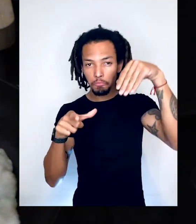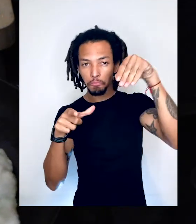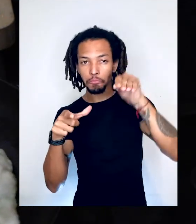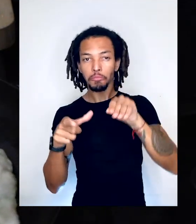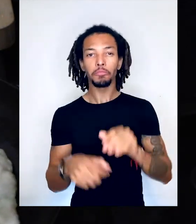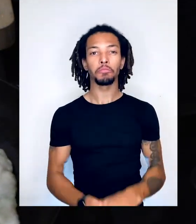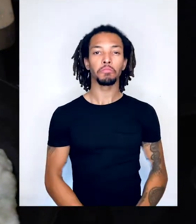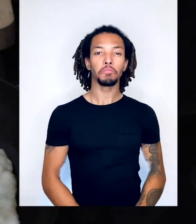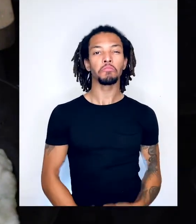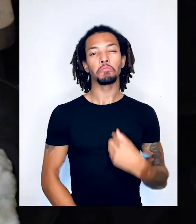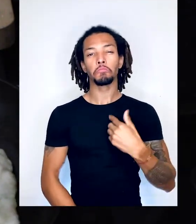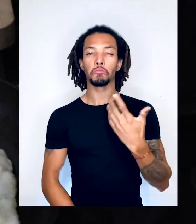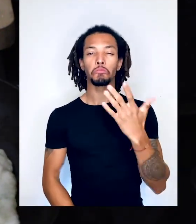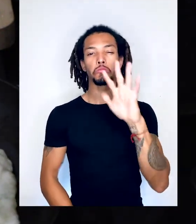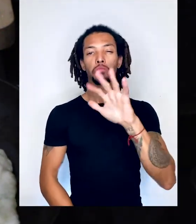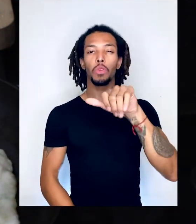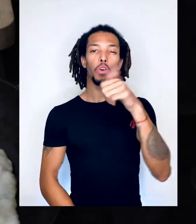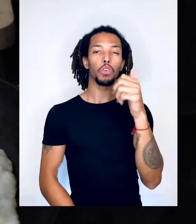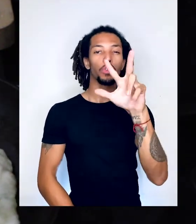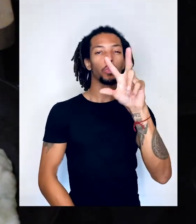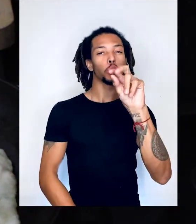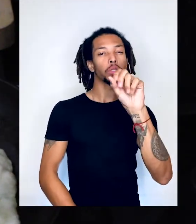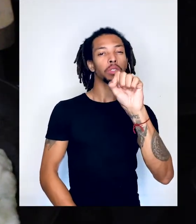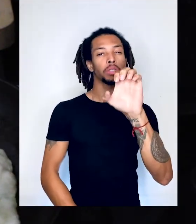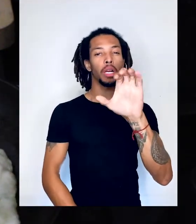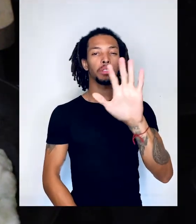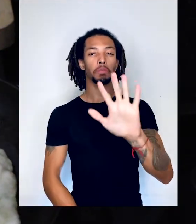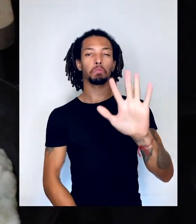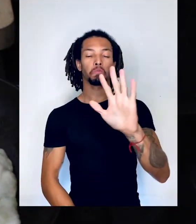i can give it another...another 30 seconds or so.